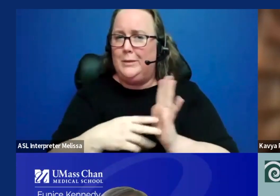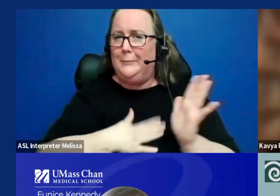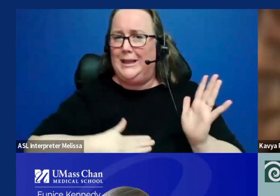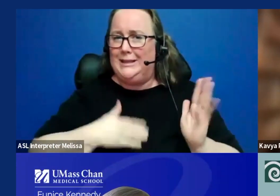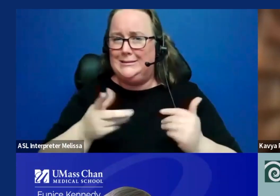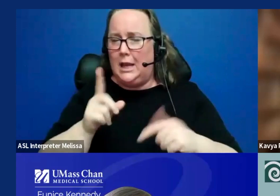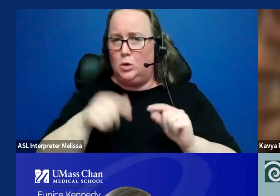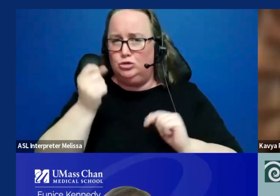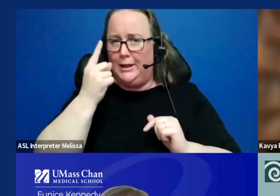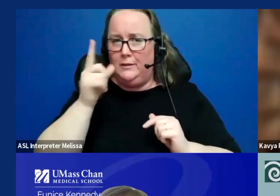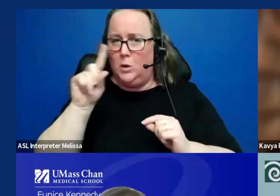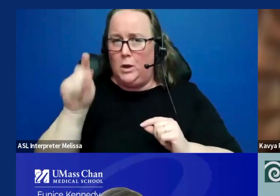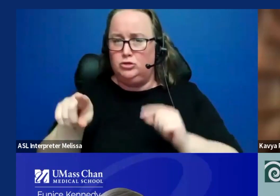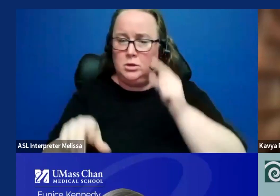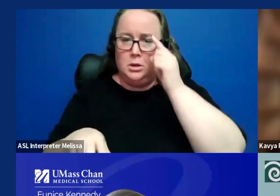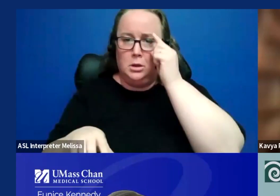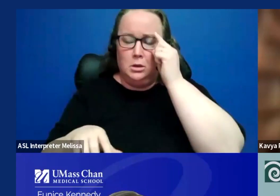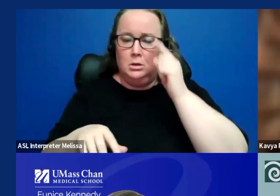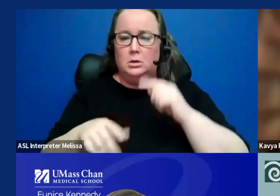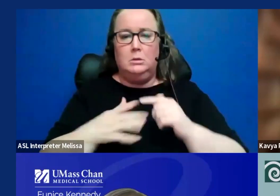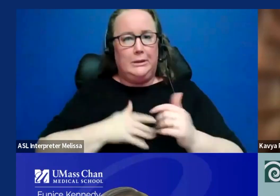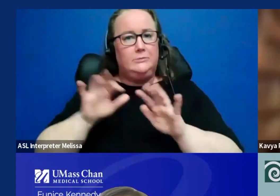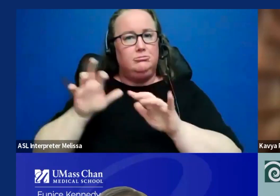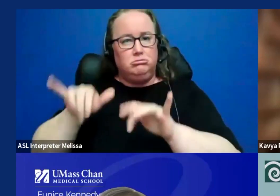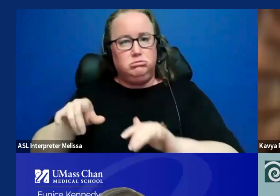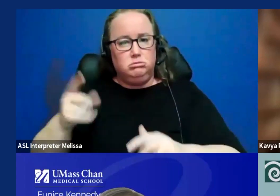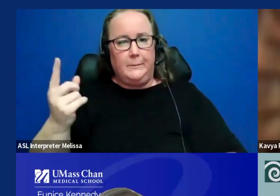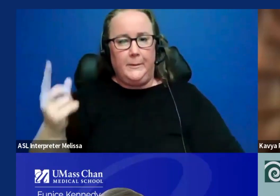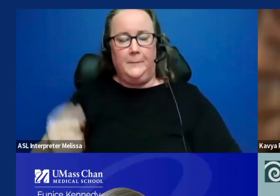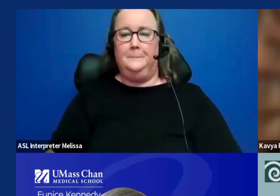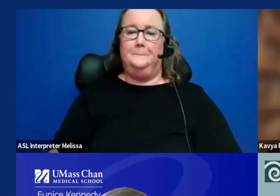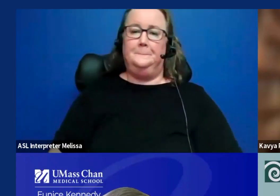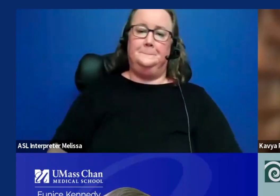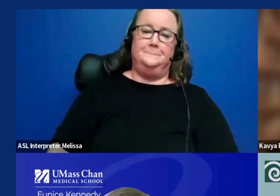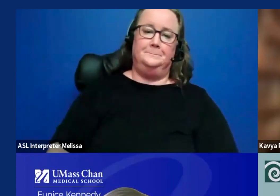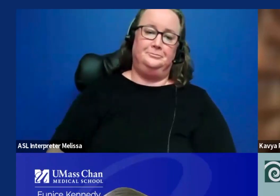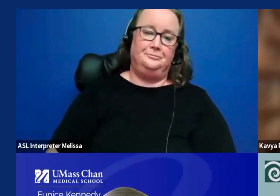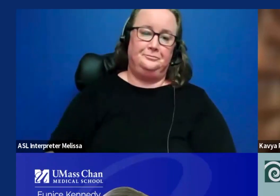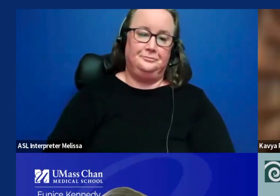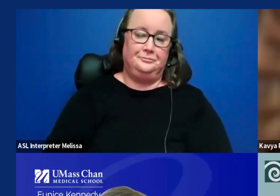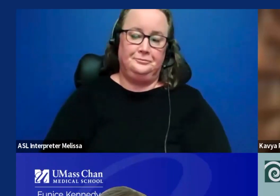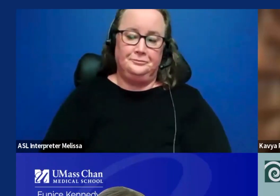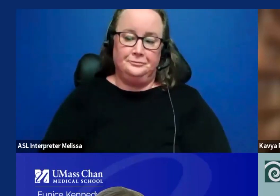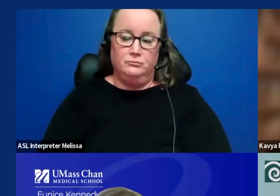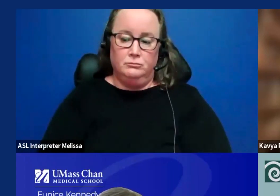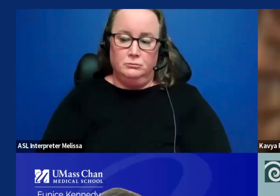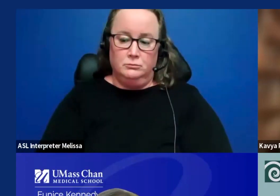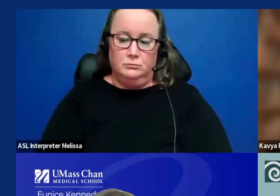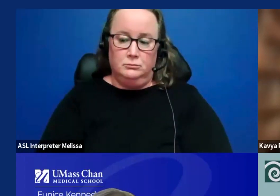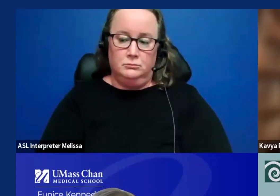please type an answer in the Q&A or the chat,